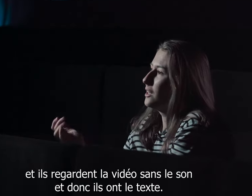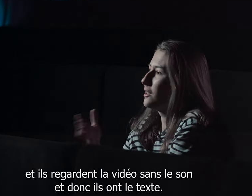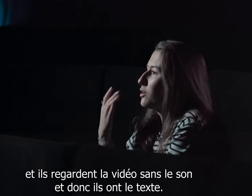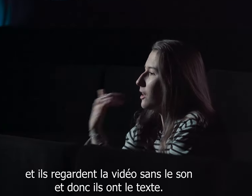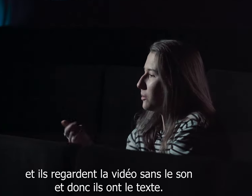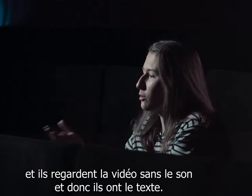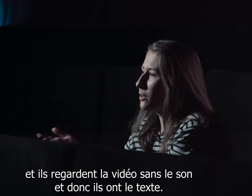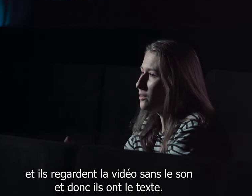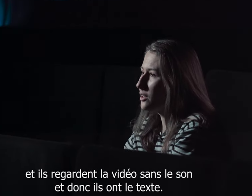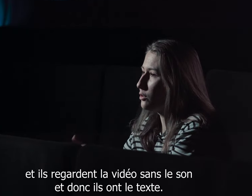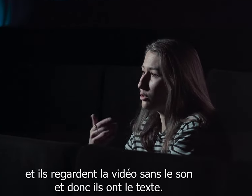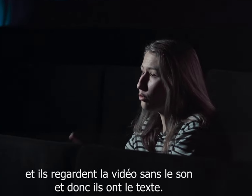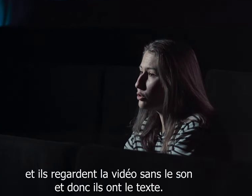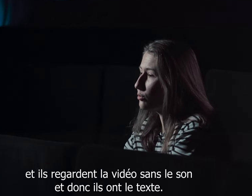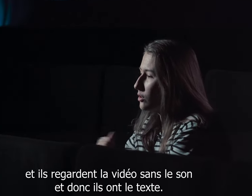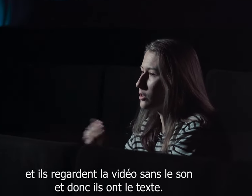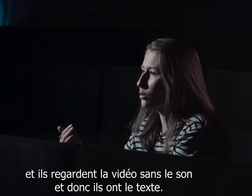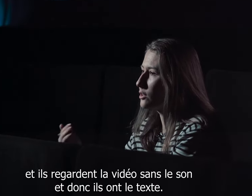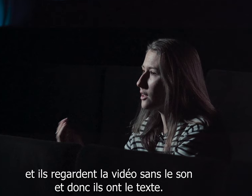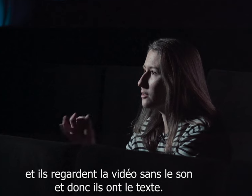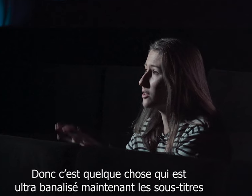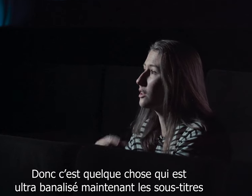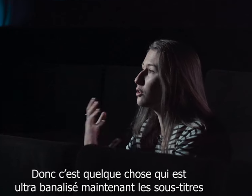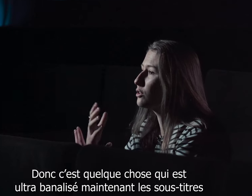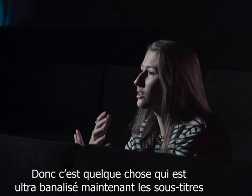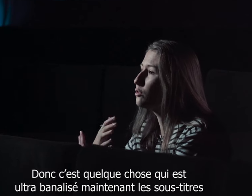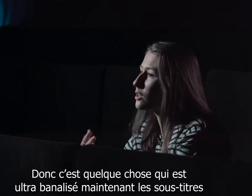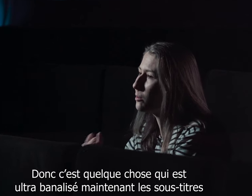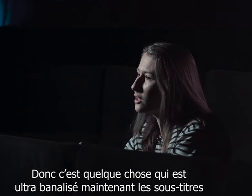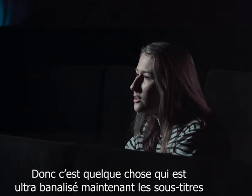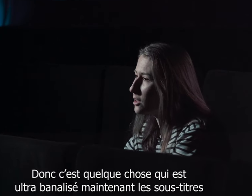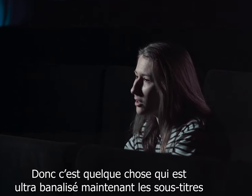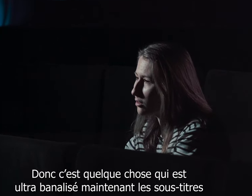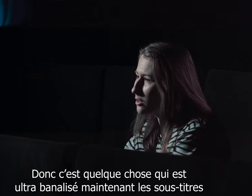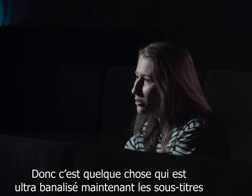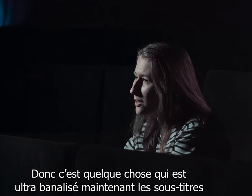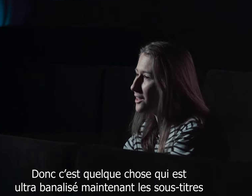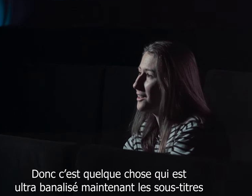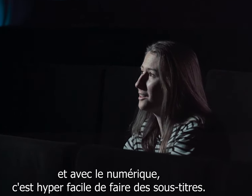and they watch the video without sound and therefore they have the text. So it's something that is extremely commonplace now: subtitles